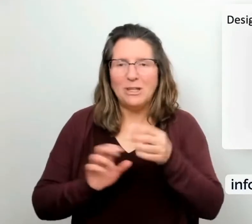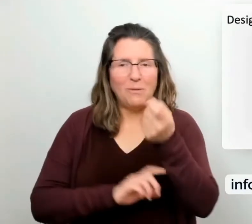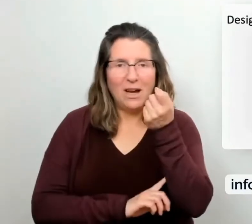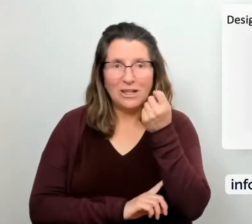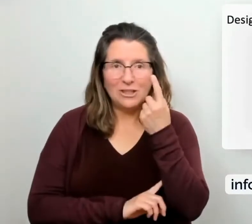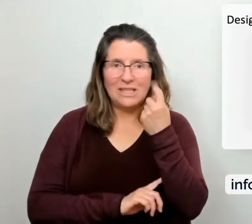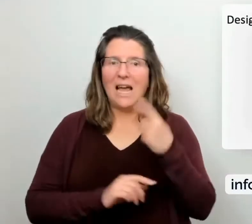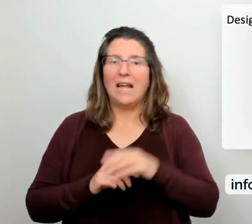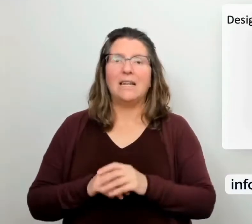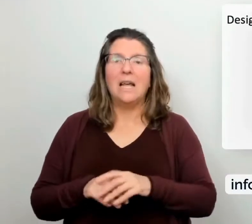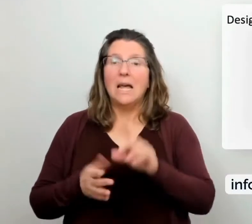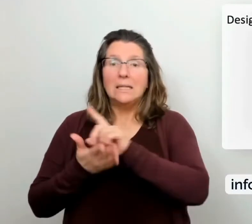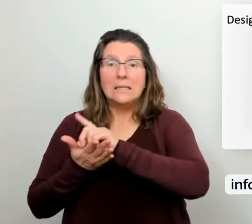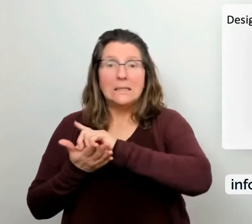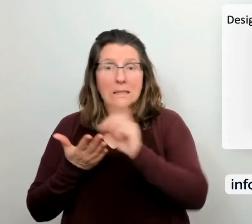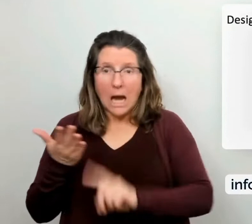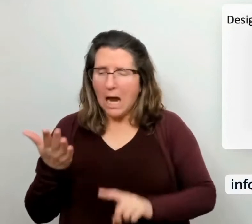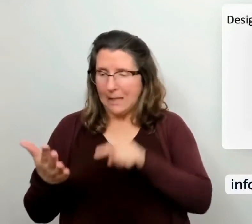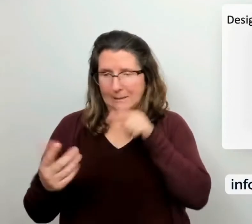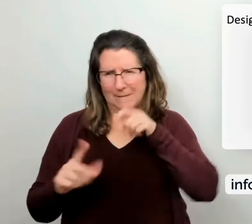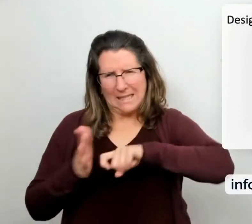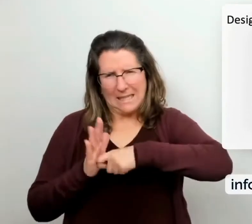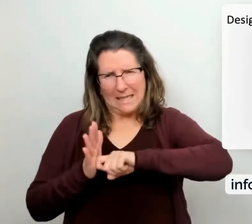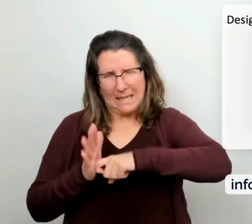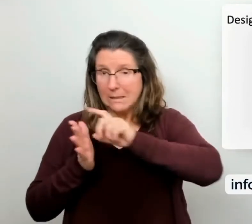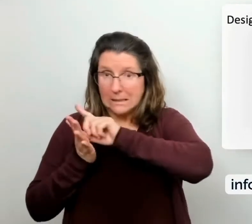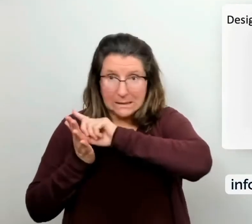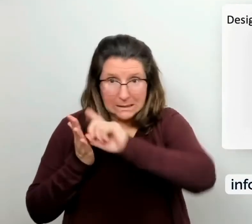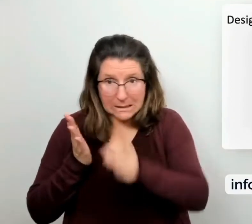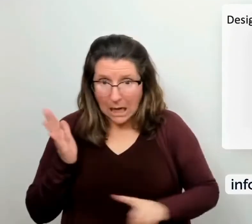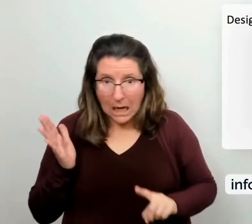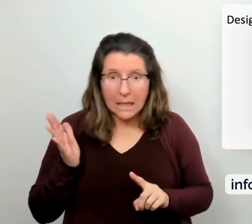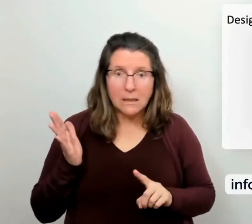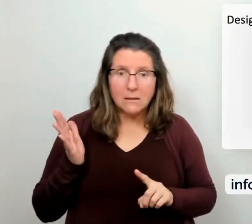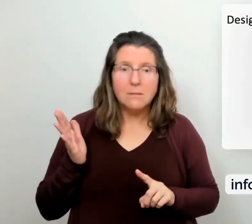What underpins all of this is design.